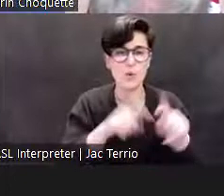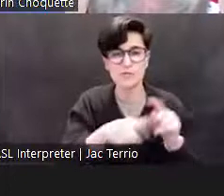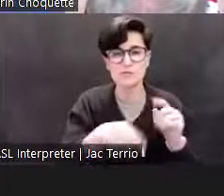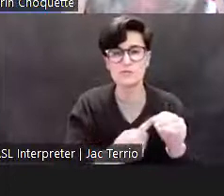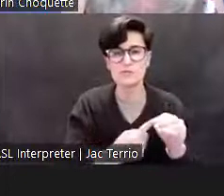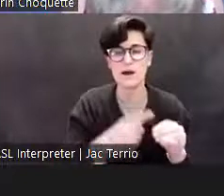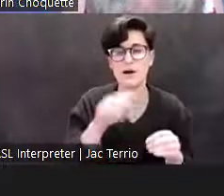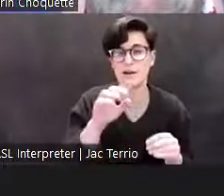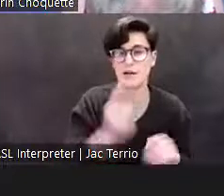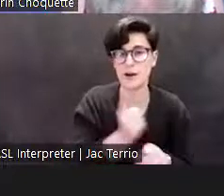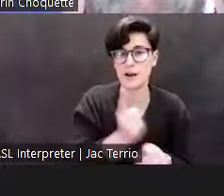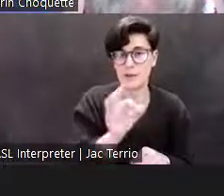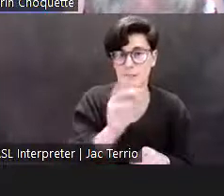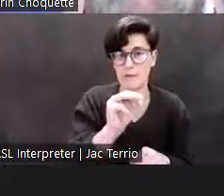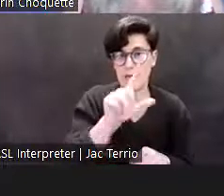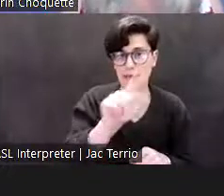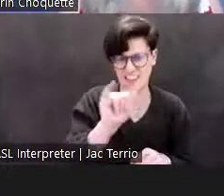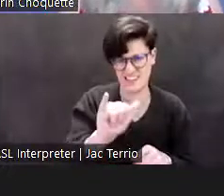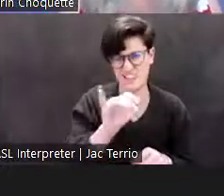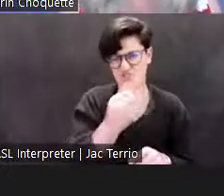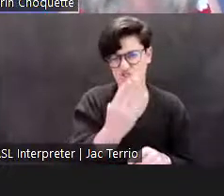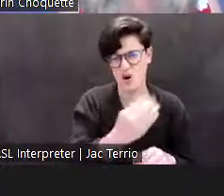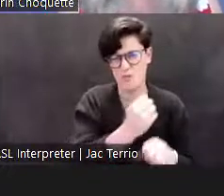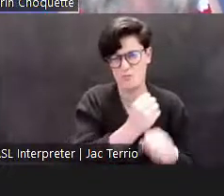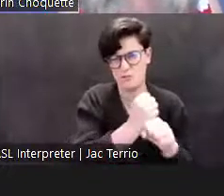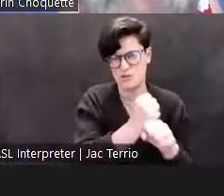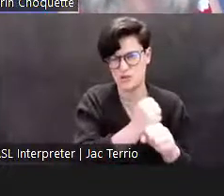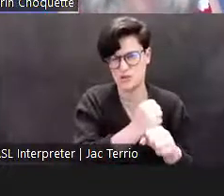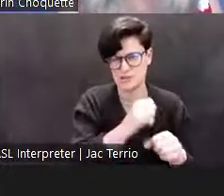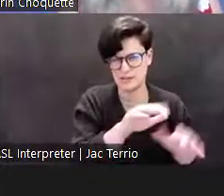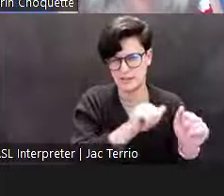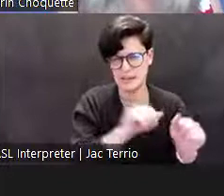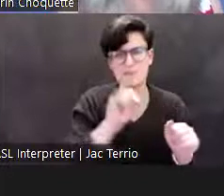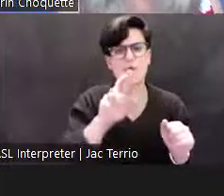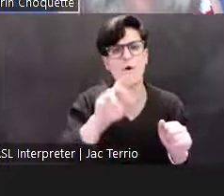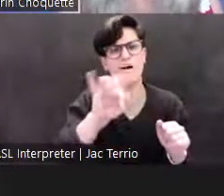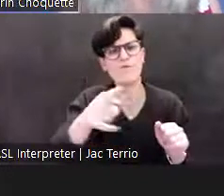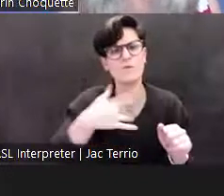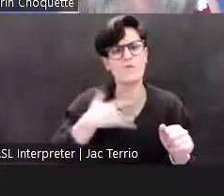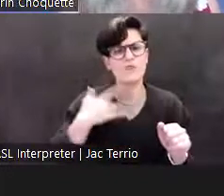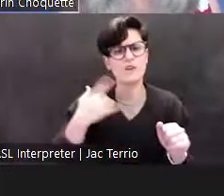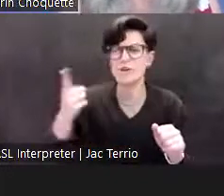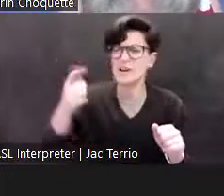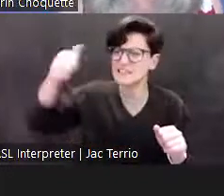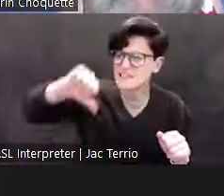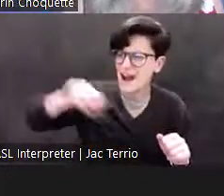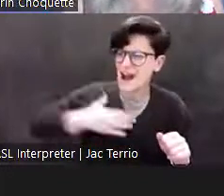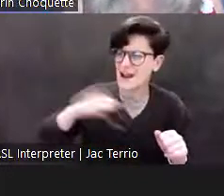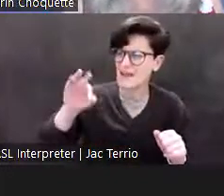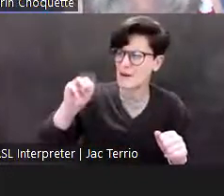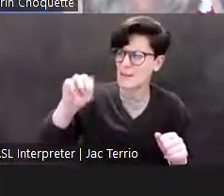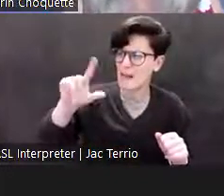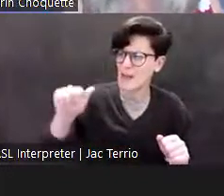leave, or if you think you were wrongly denied Fmla, or you felt retaliated against or interfered